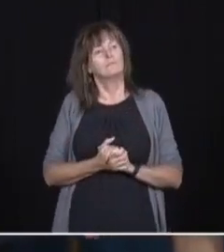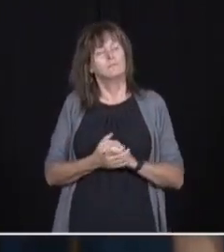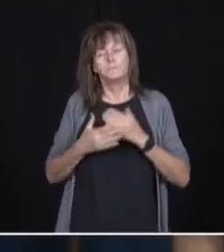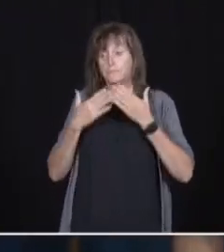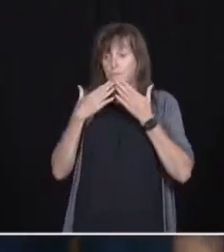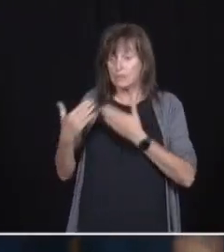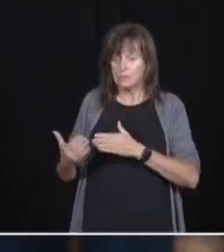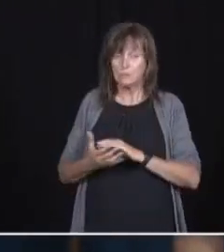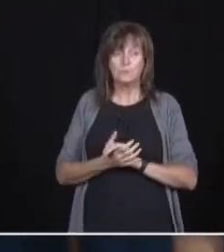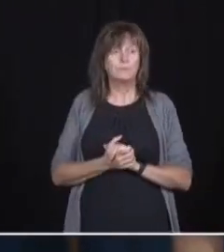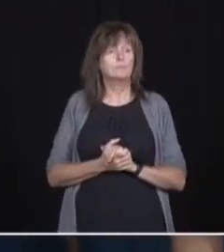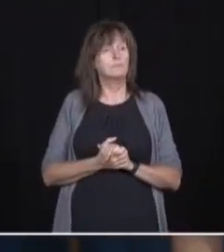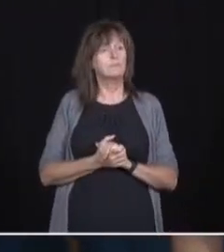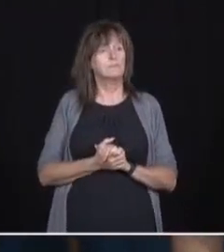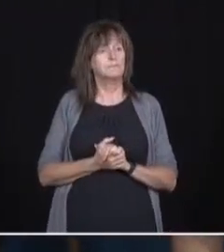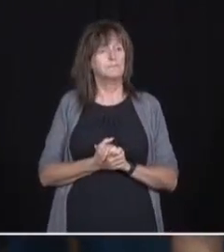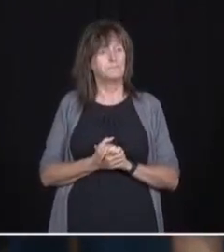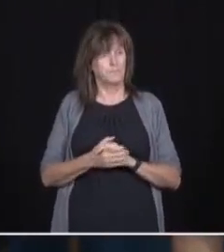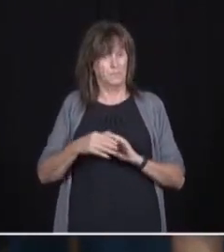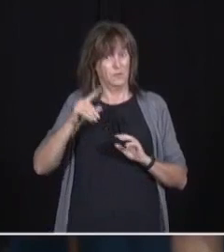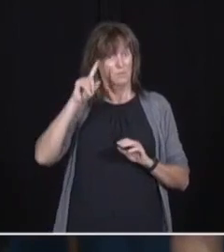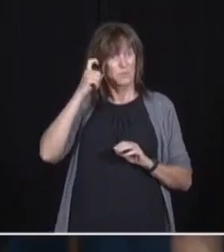Thank you premier.